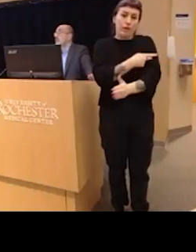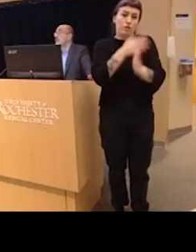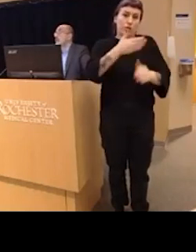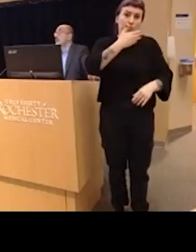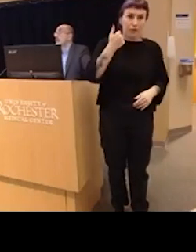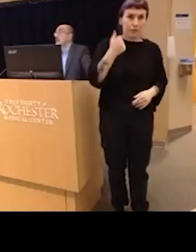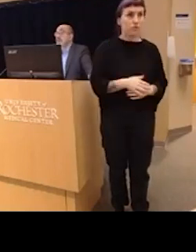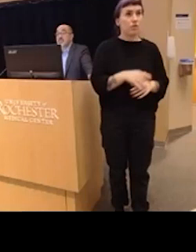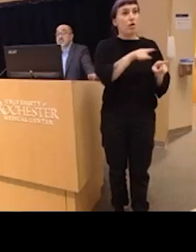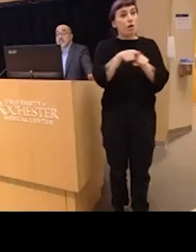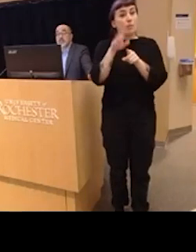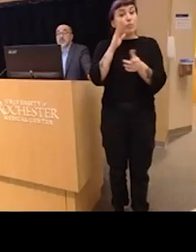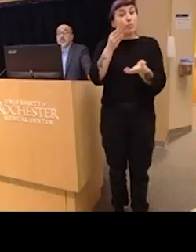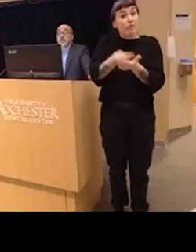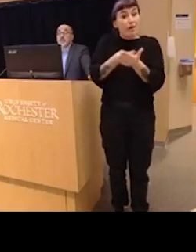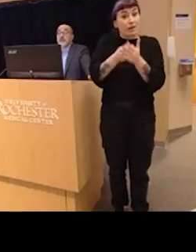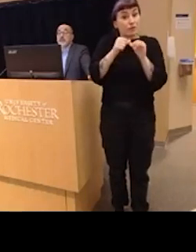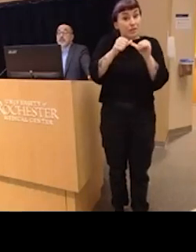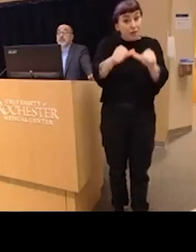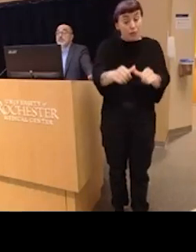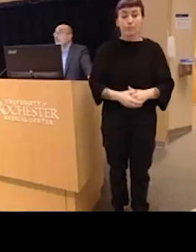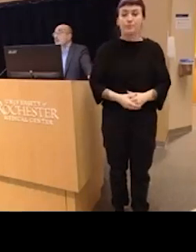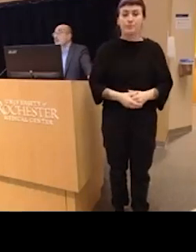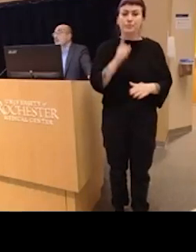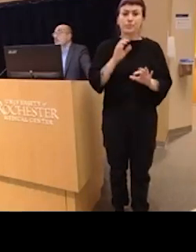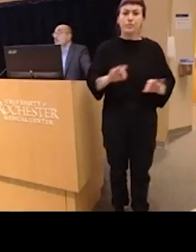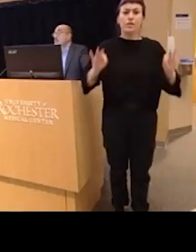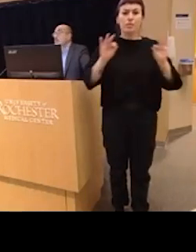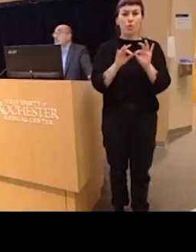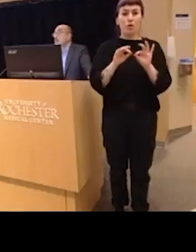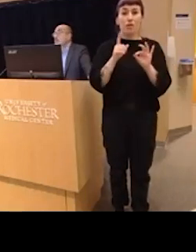going to be uh financially sustainable um and it's really important you know in this climate